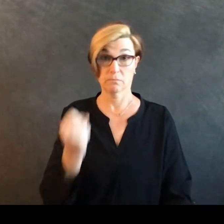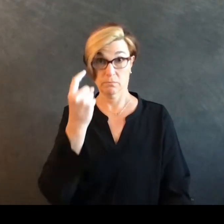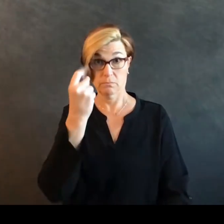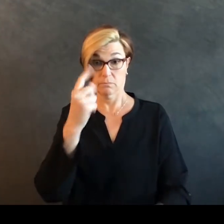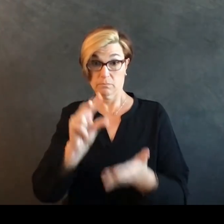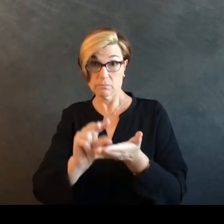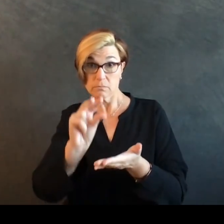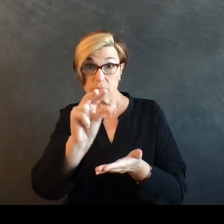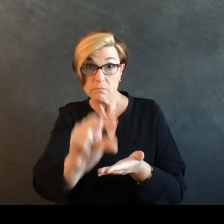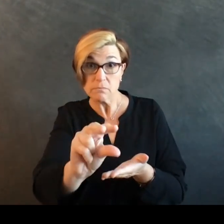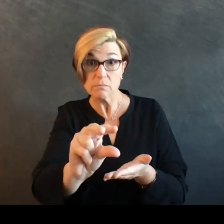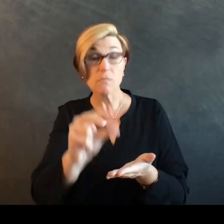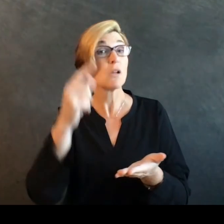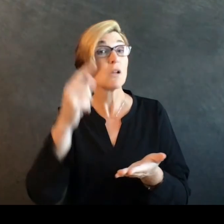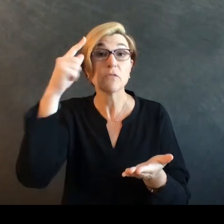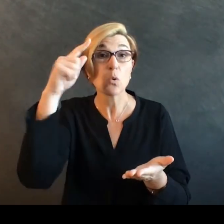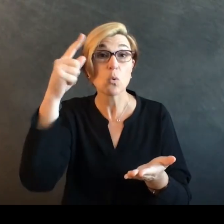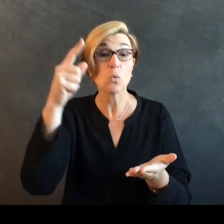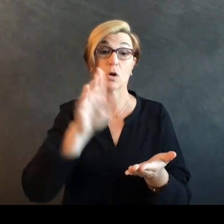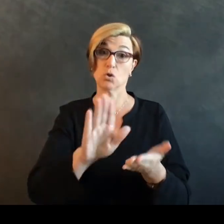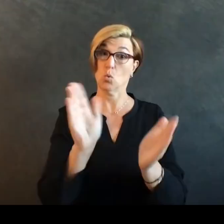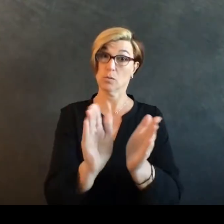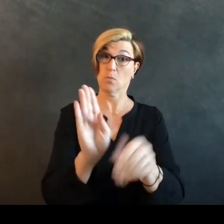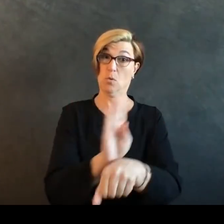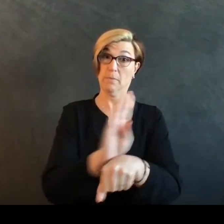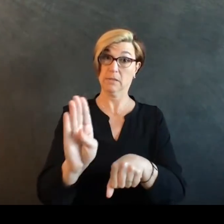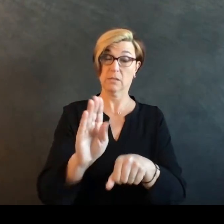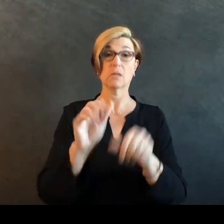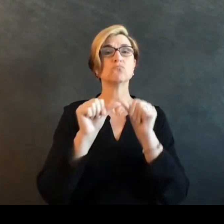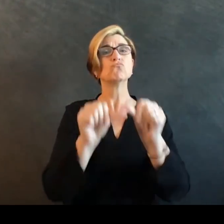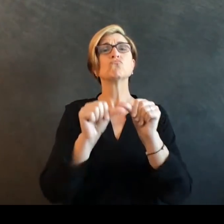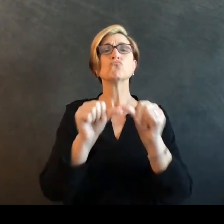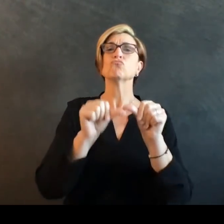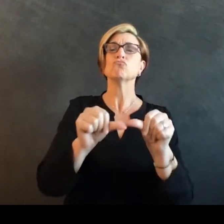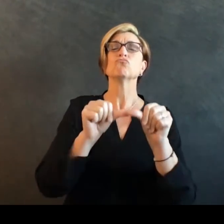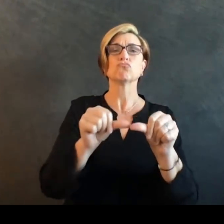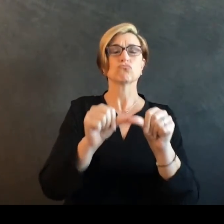stabilize a small business sector by providing businesses with the financial